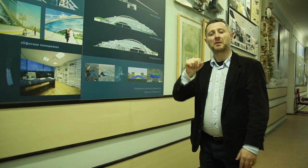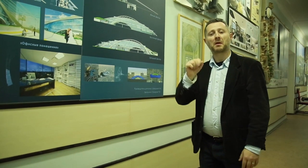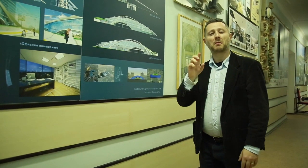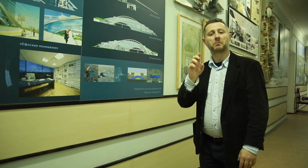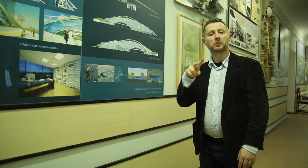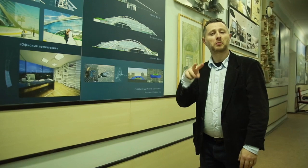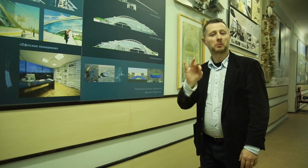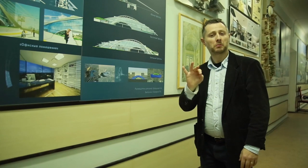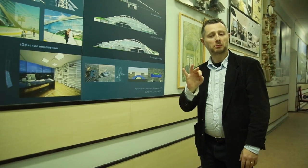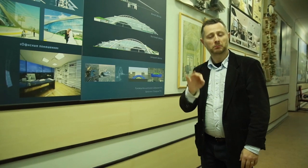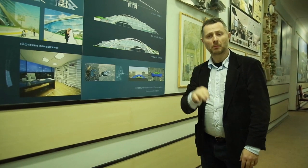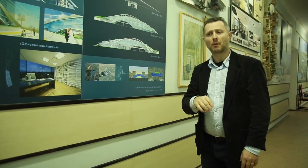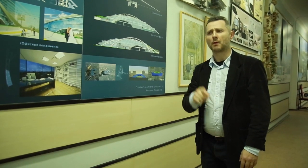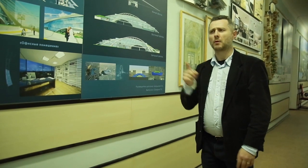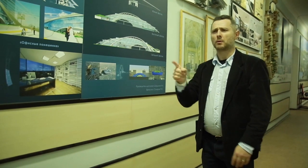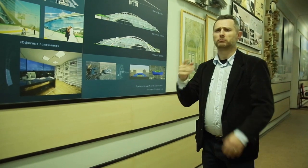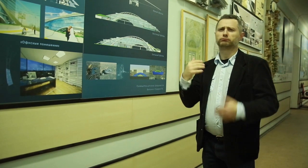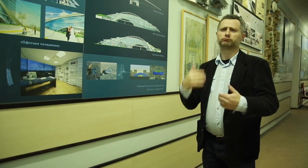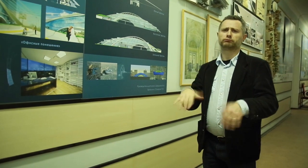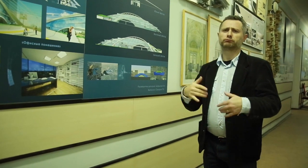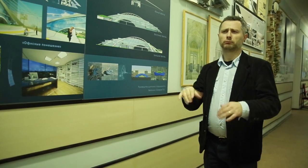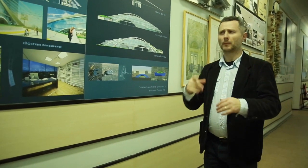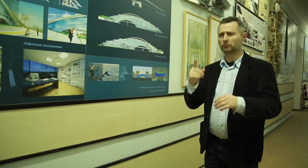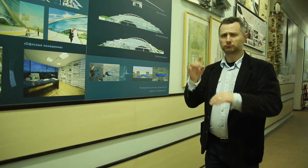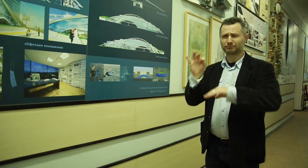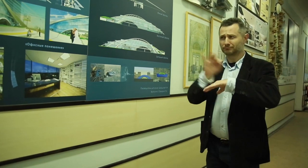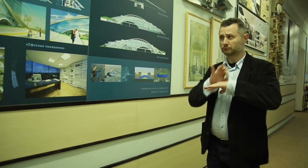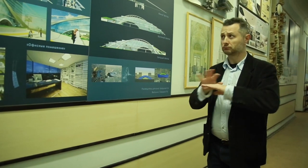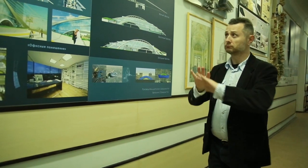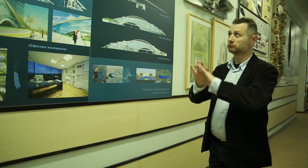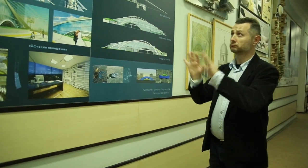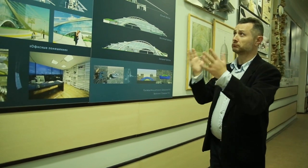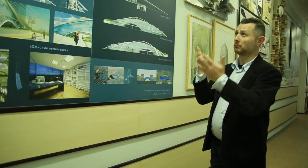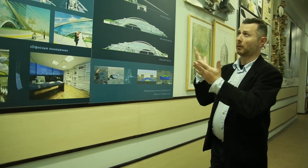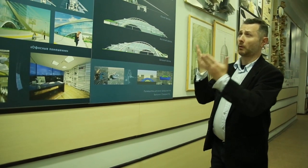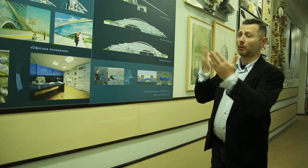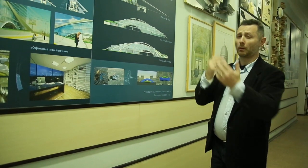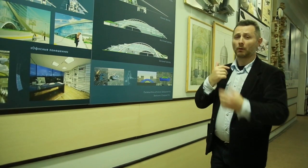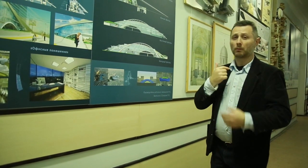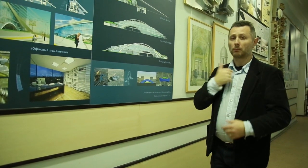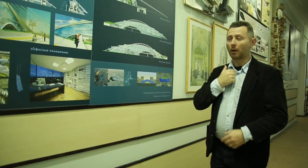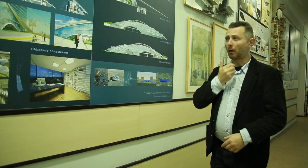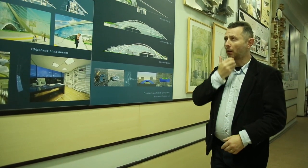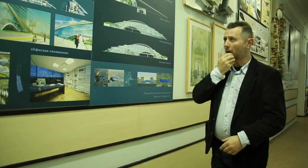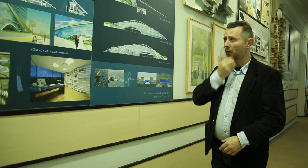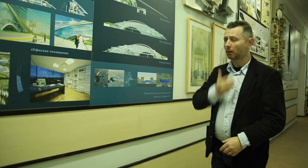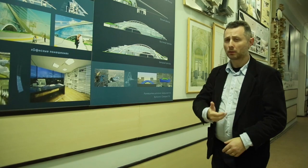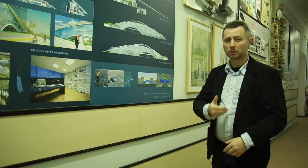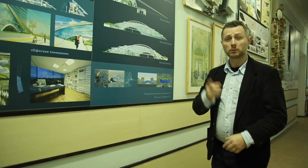and Metro entrances. He designed this bridge to connect the Metro transfer to office buildings on